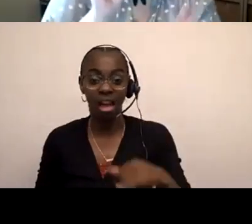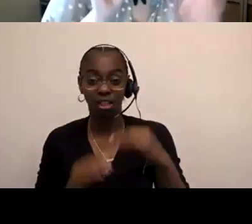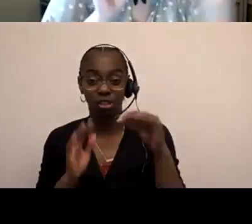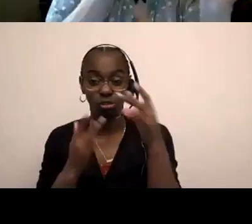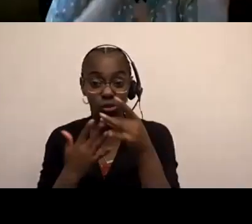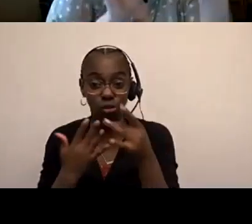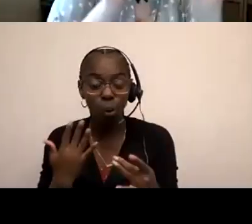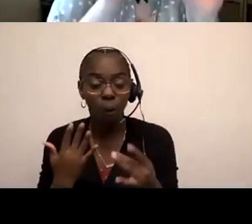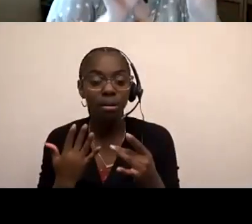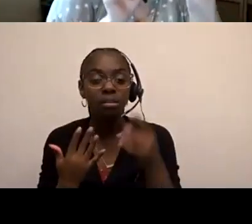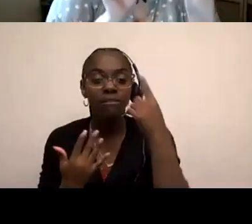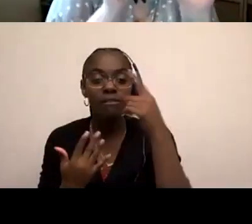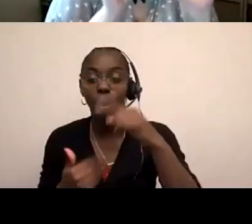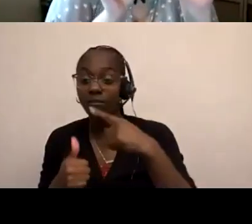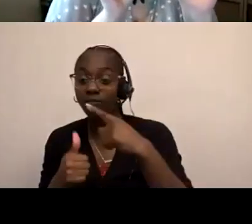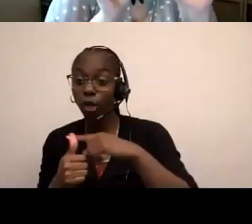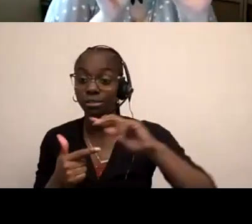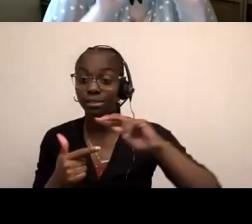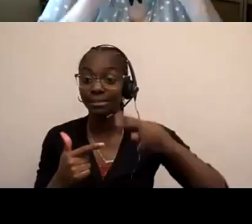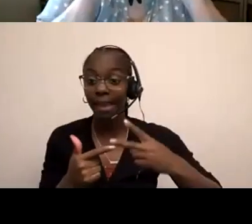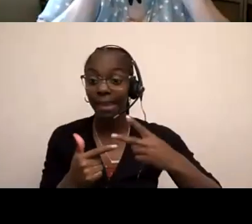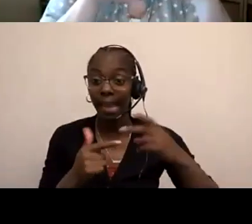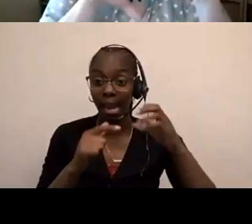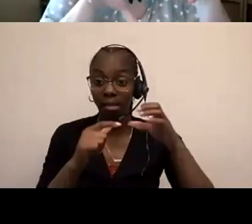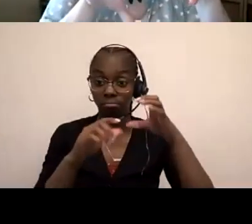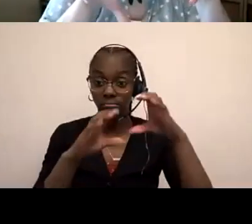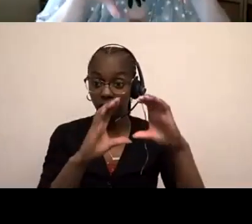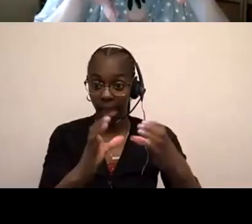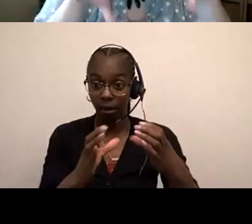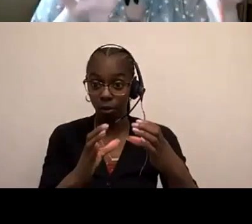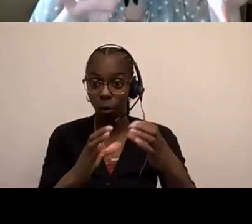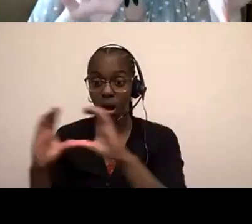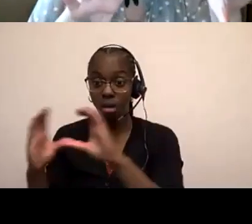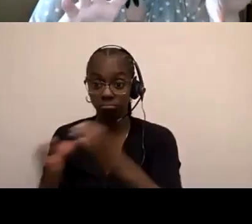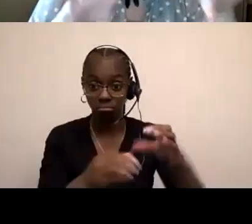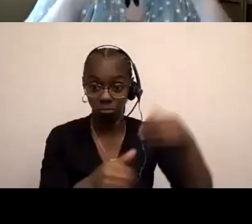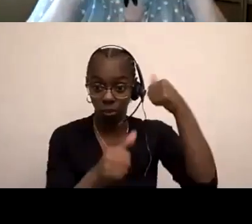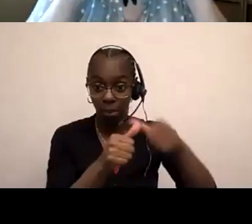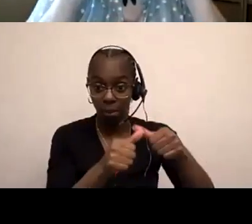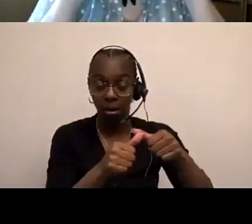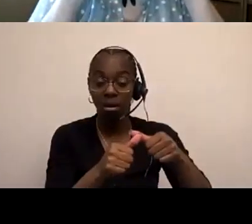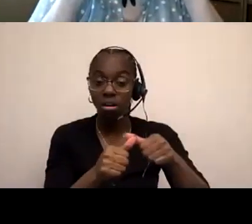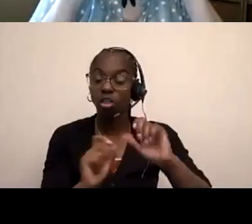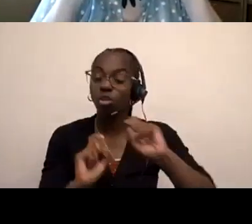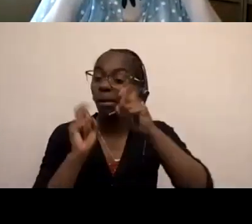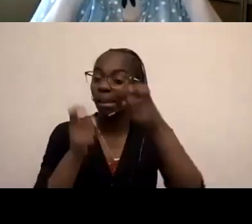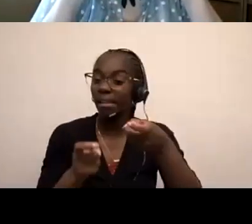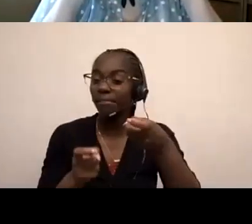FIRST AND SECOND CATEGORY OF CHILD. YOU CAN GIVE THEM KIND OF THE WHOLE DAY AND THEN YOU